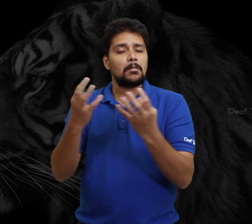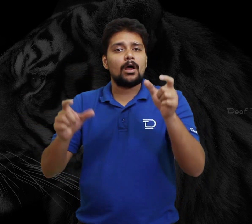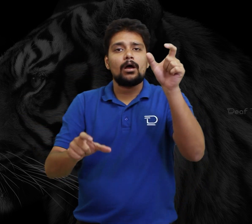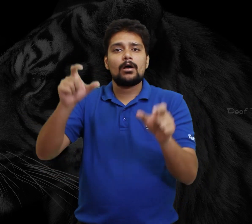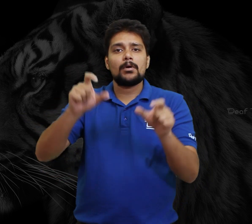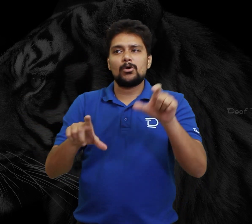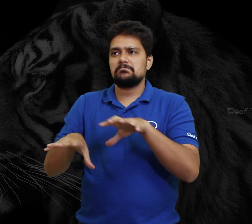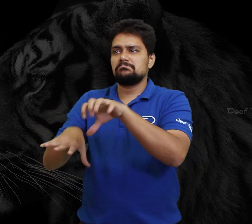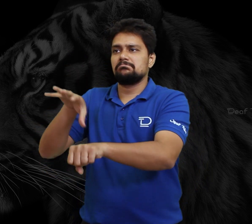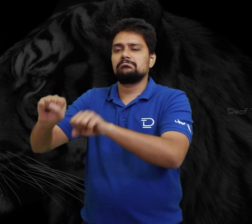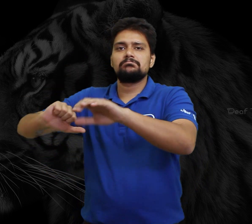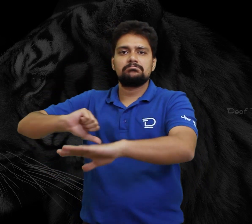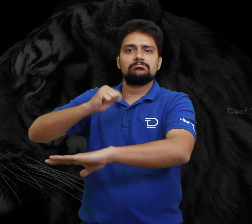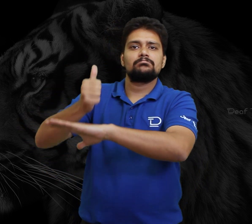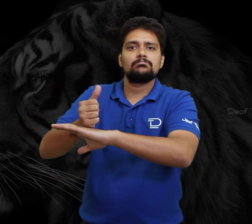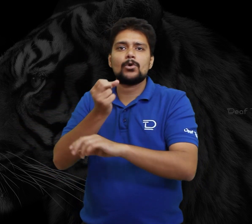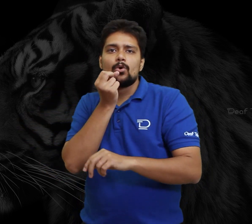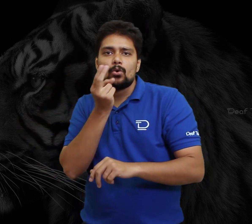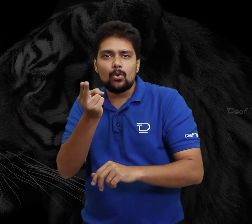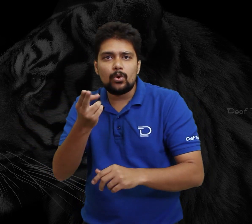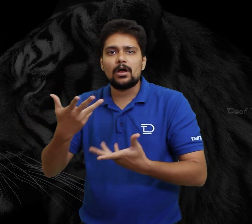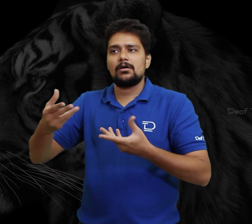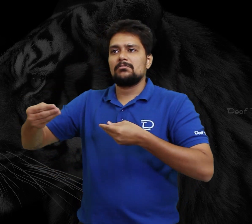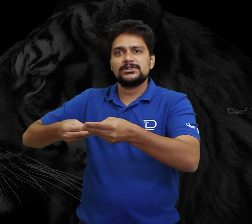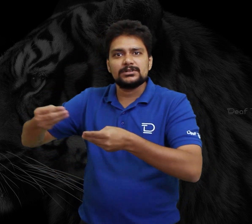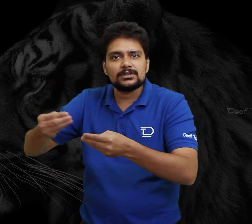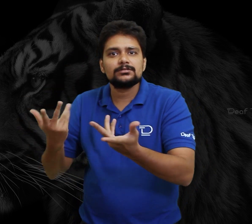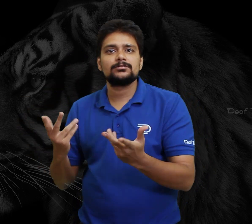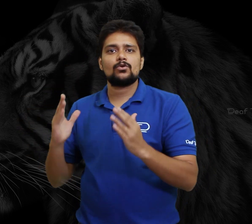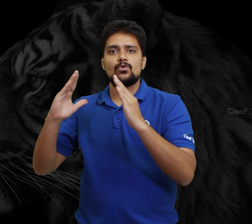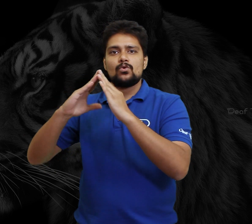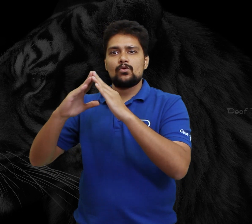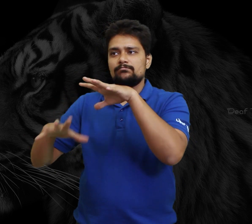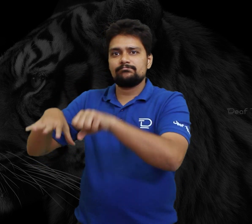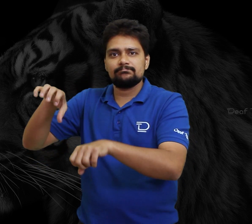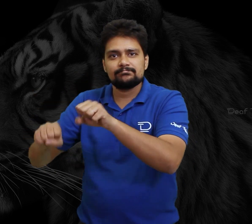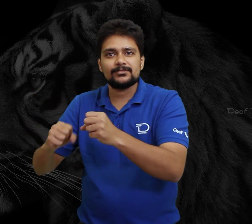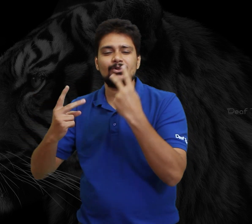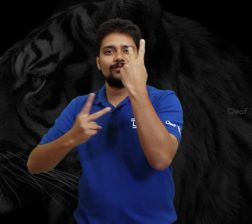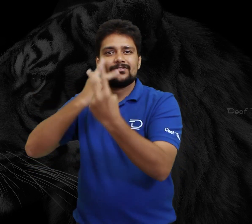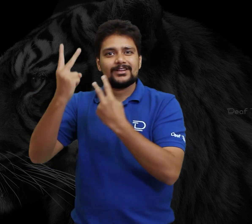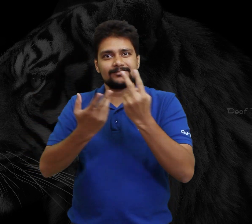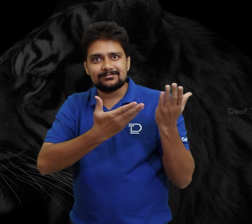The reason is we people have started building hotel,